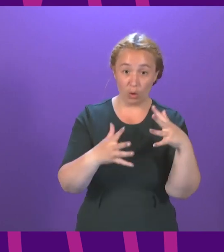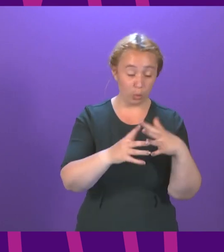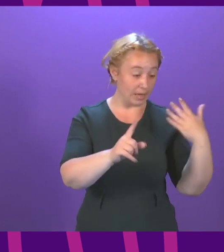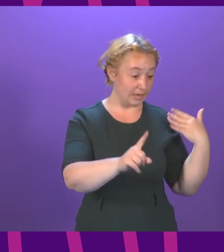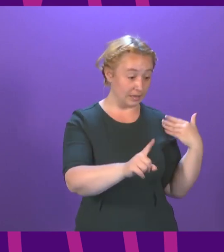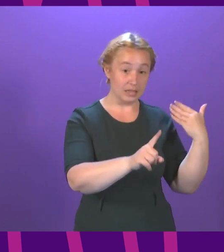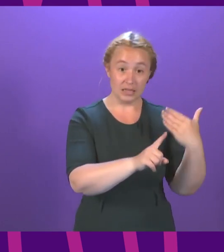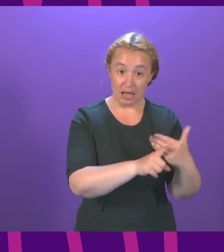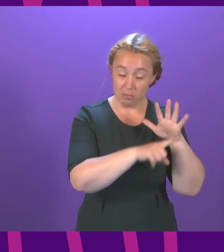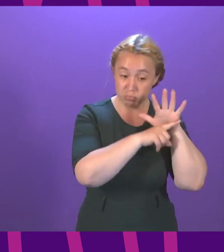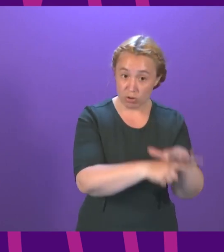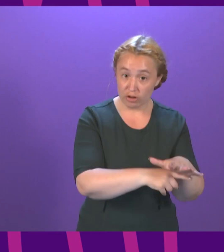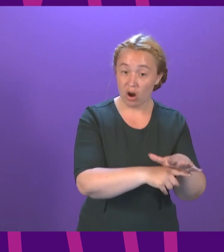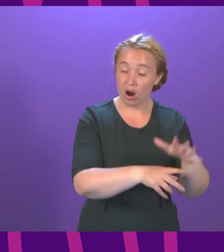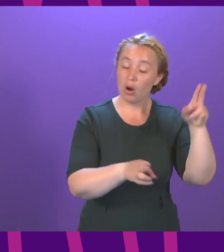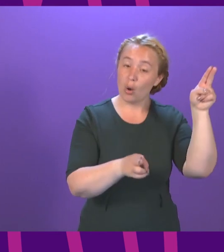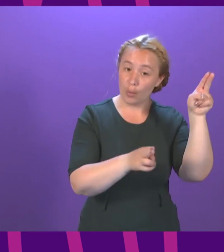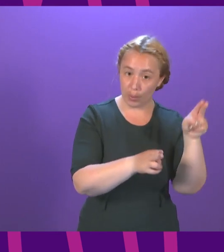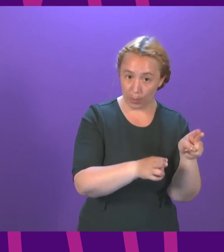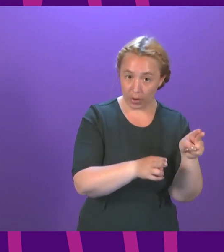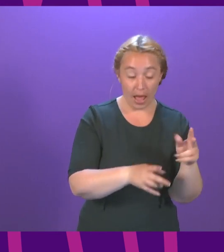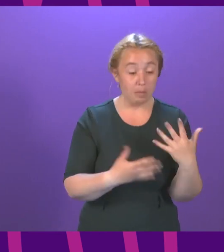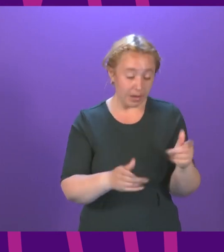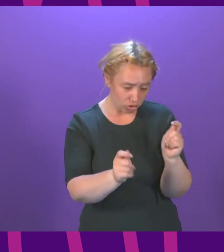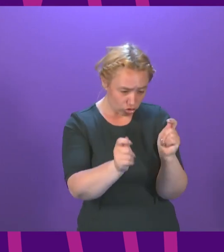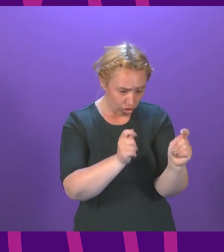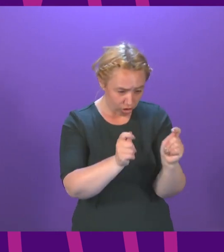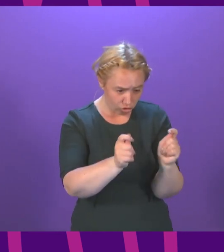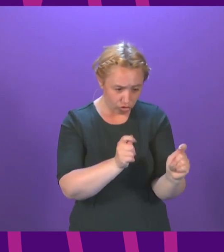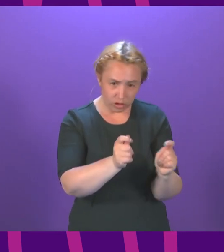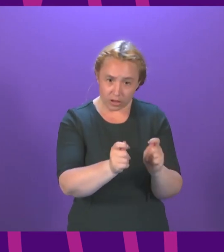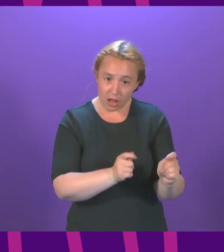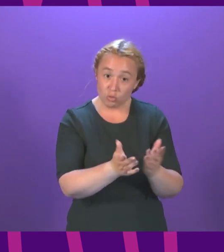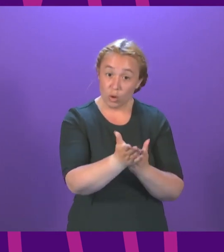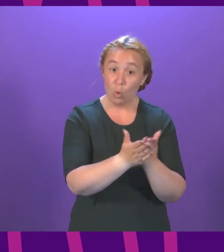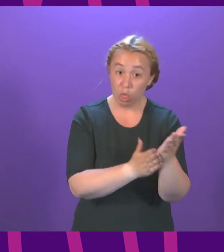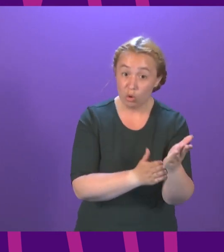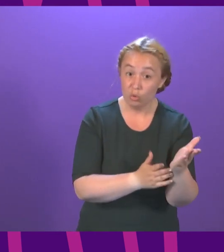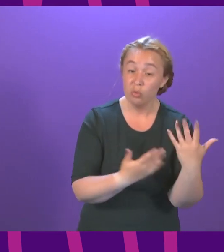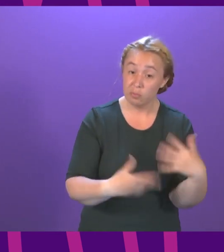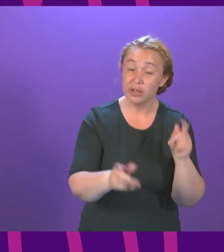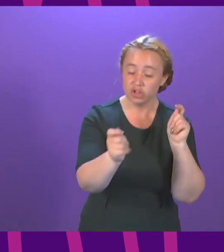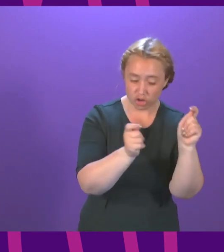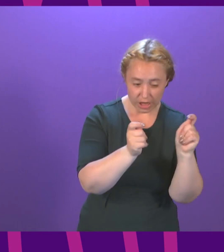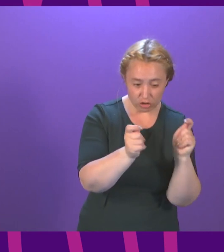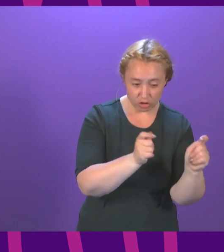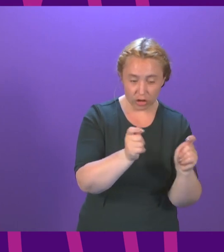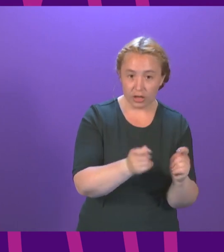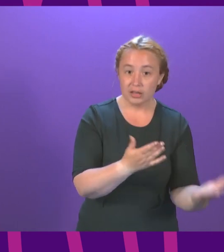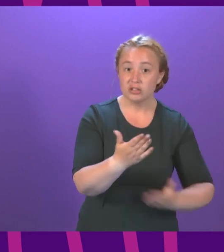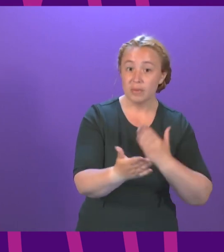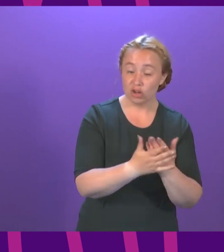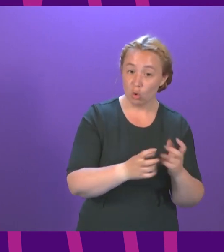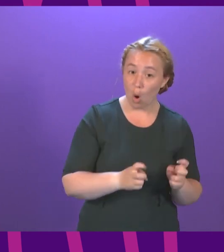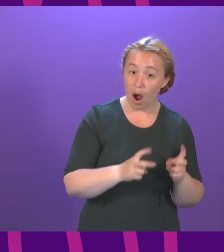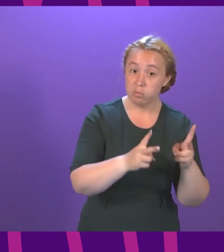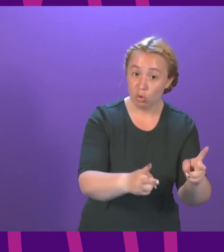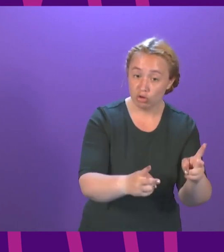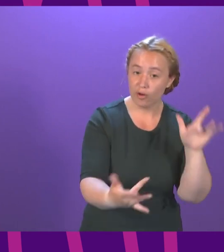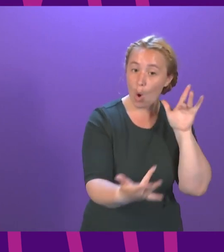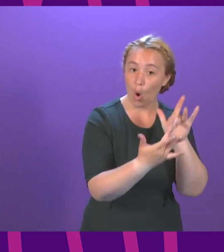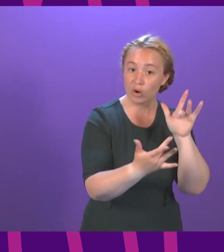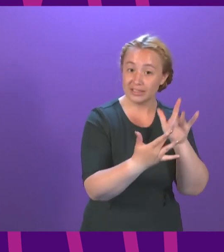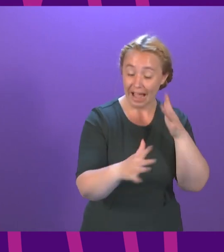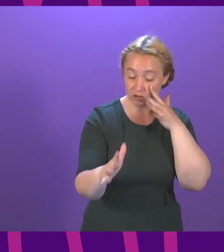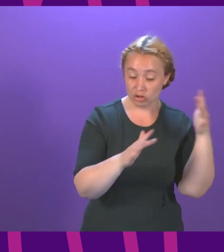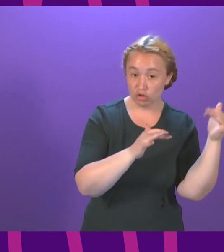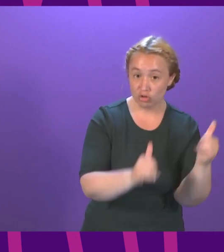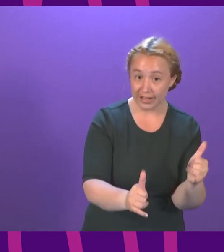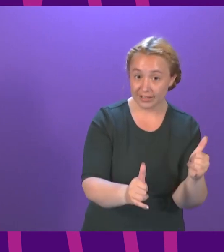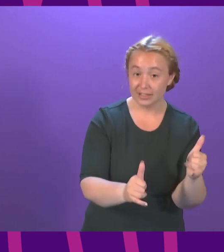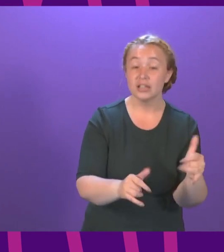is abating. As we go through the pandemic, just as we are changing the approach to